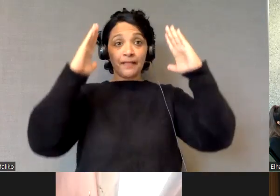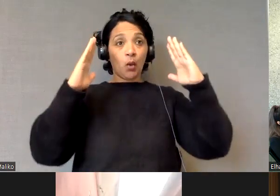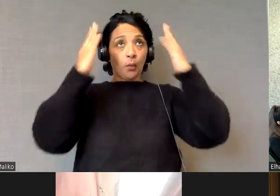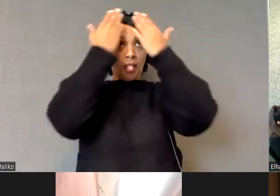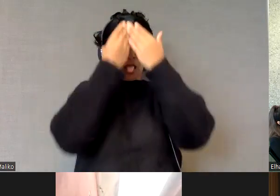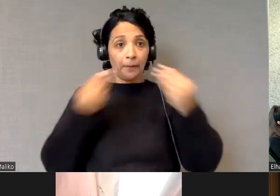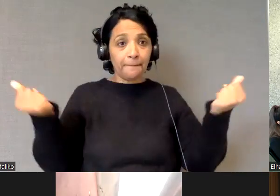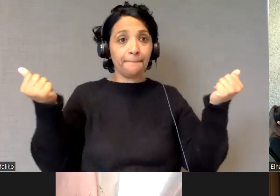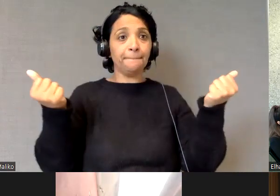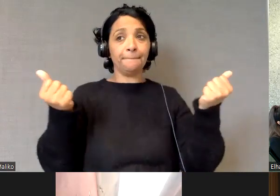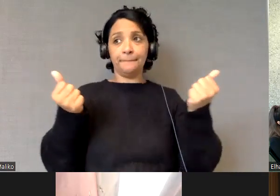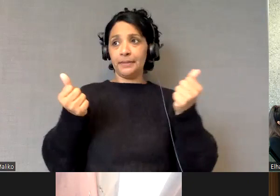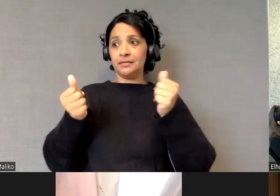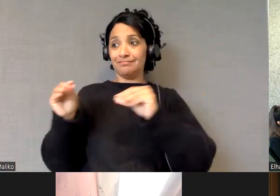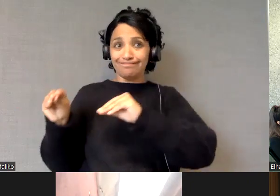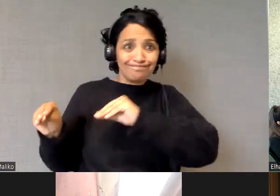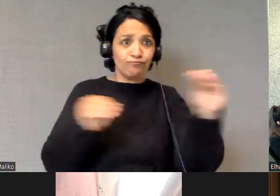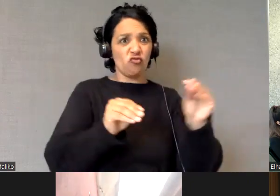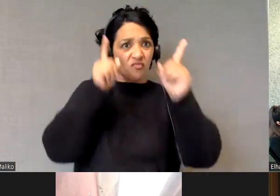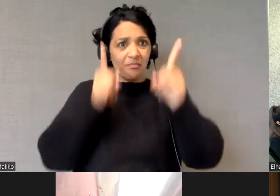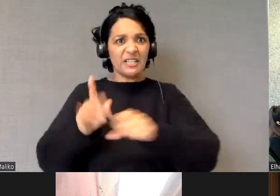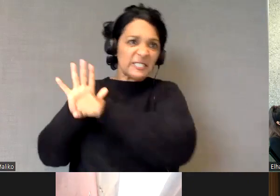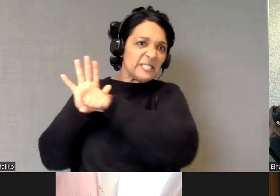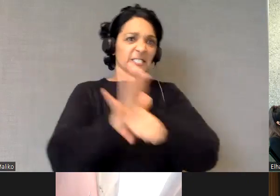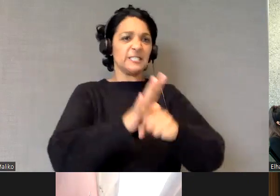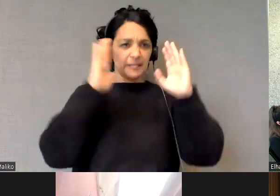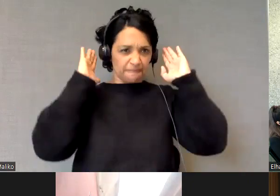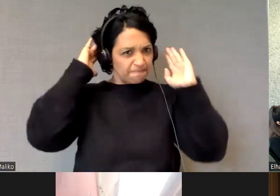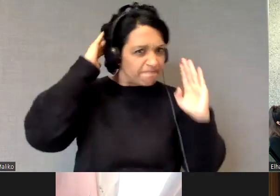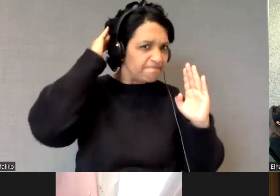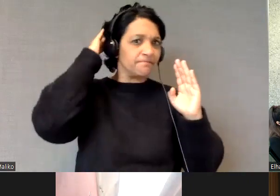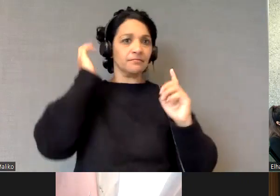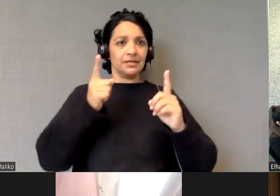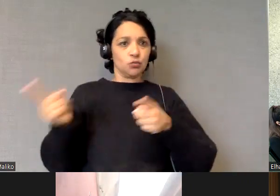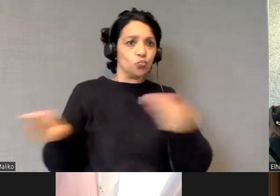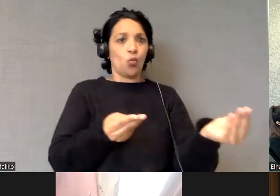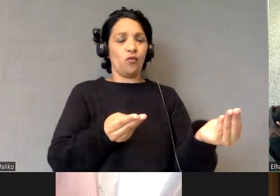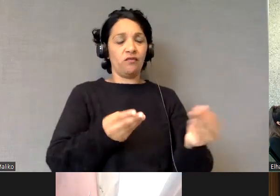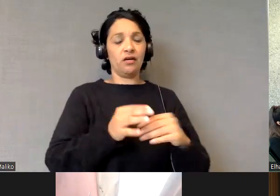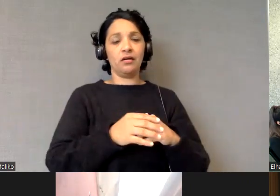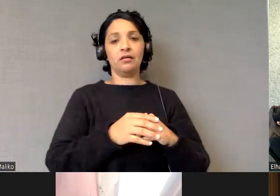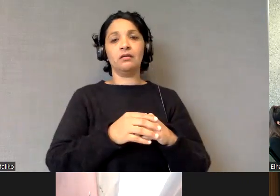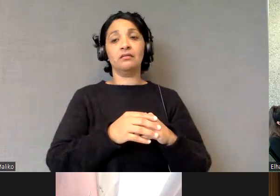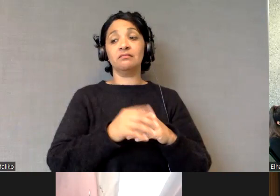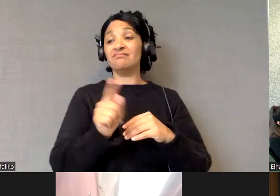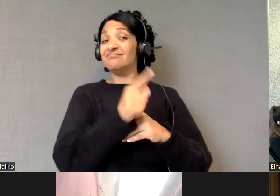Some have been forcefully displaced without their homes and some have lost their bread